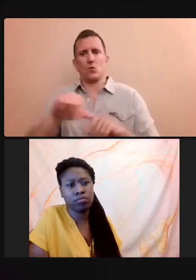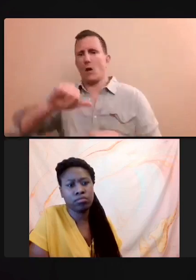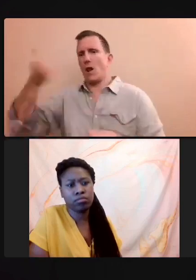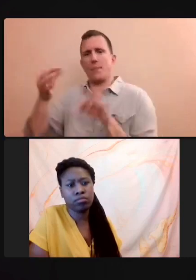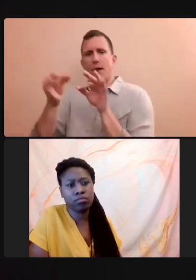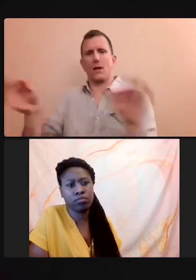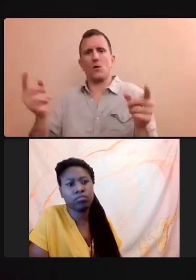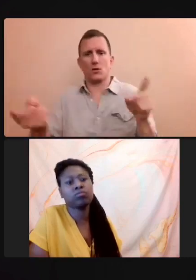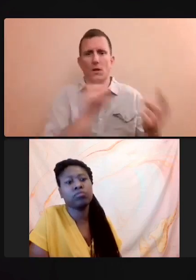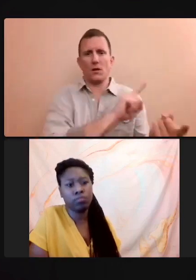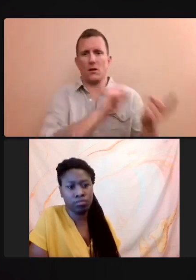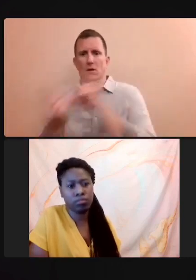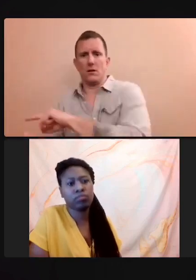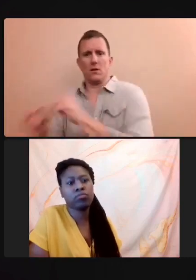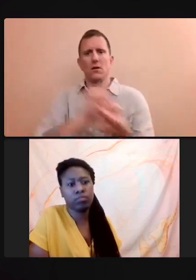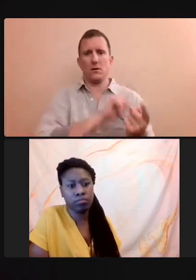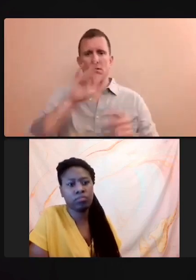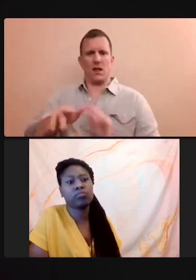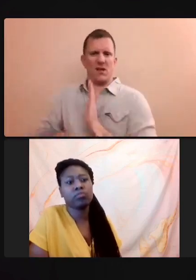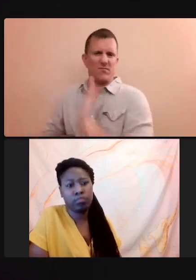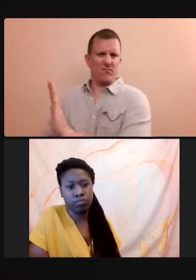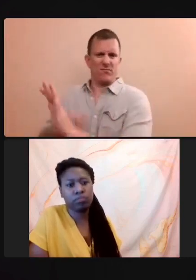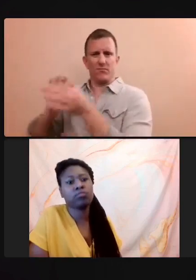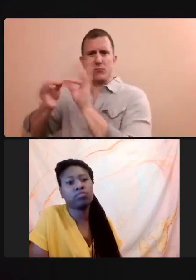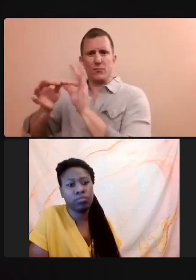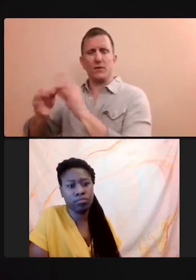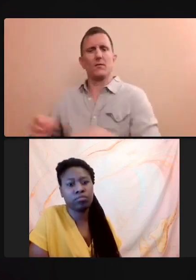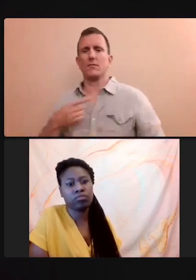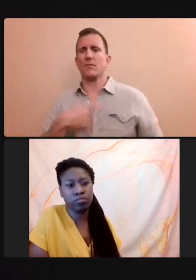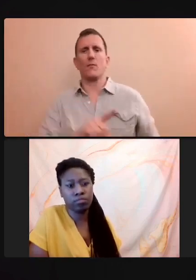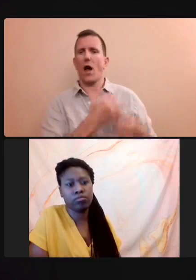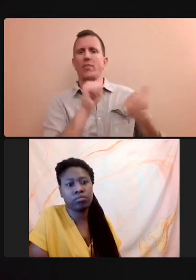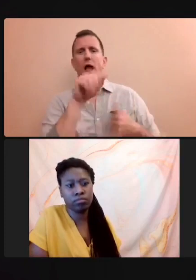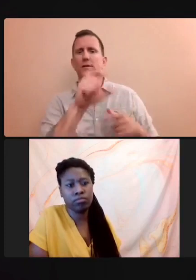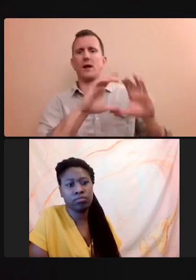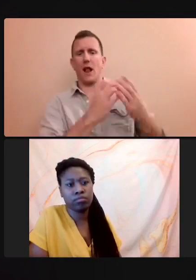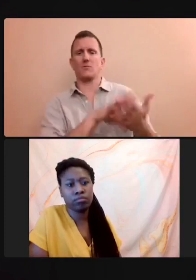You're learning the same as someone who would learn it for their job. Right? Yeah.